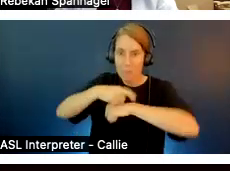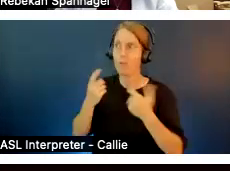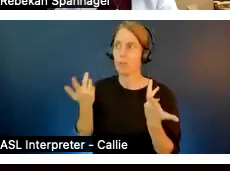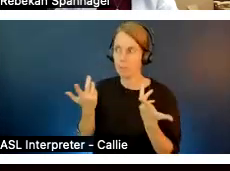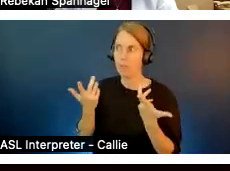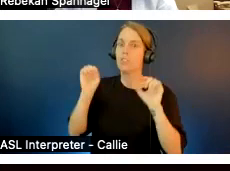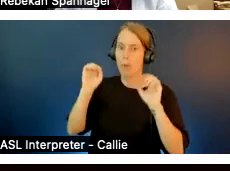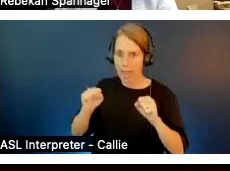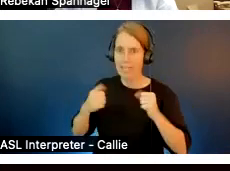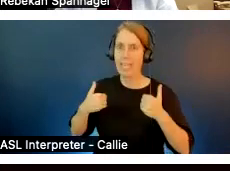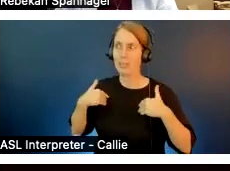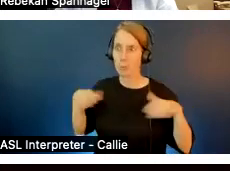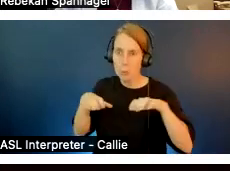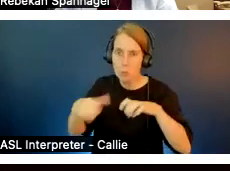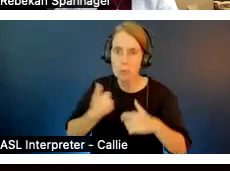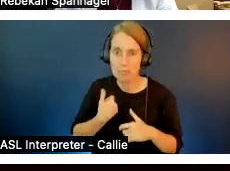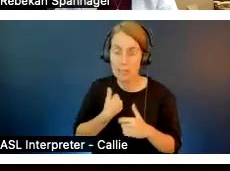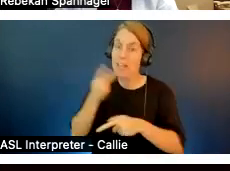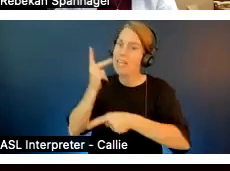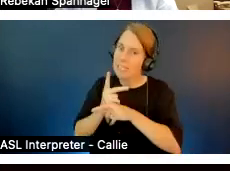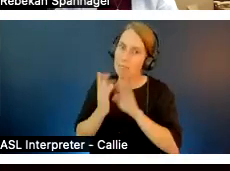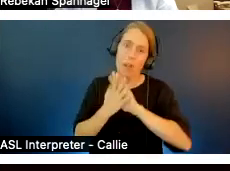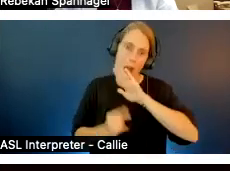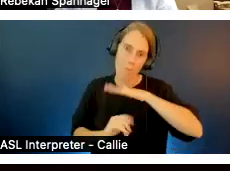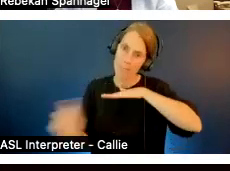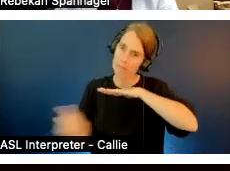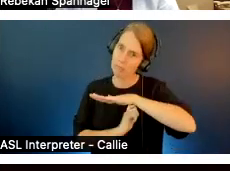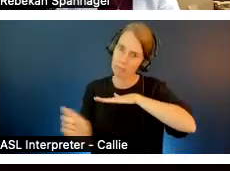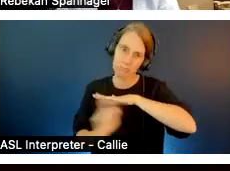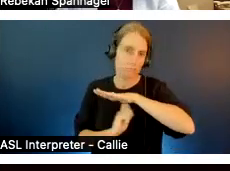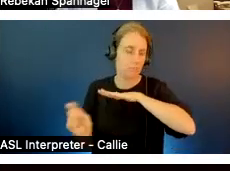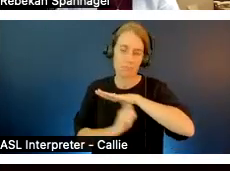that you send out every communication that's made to your service coordinator and the agency